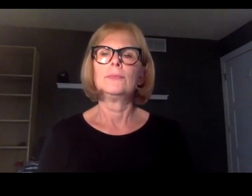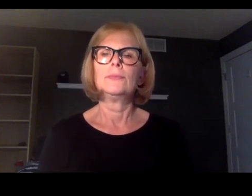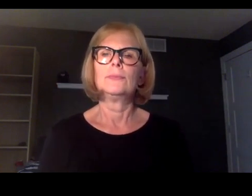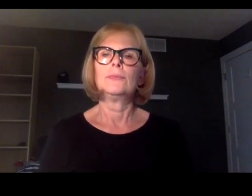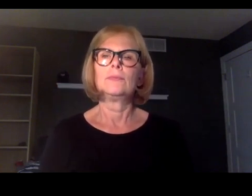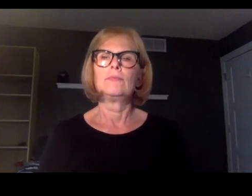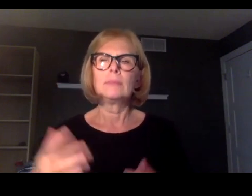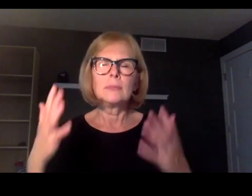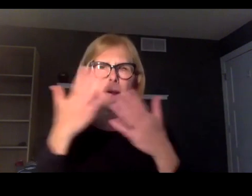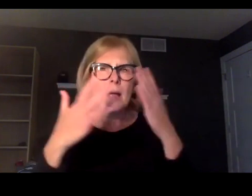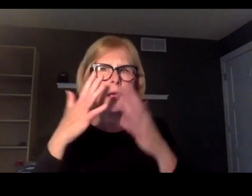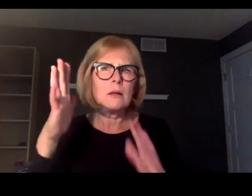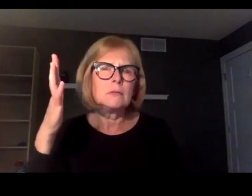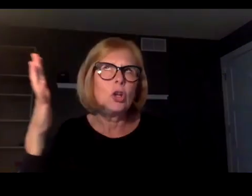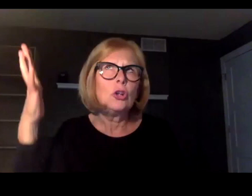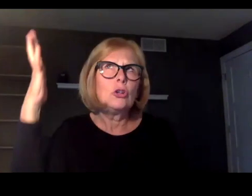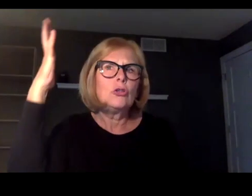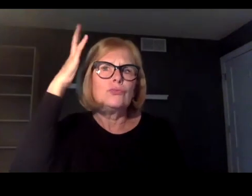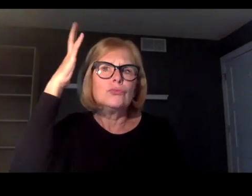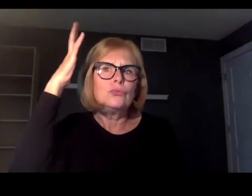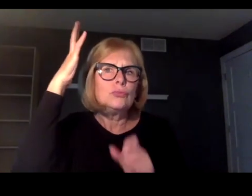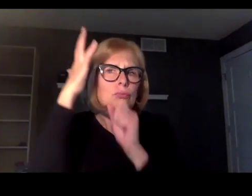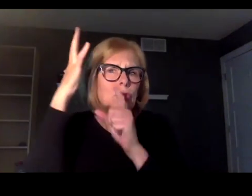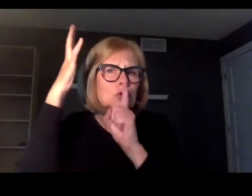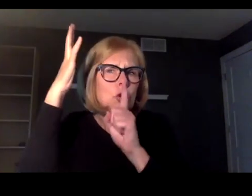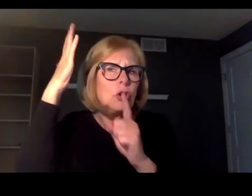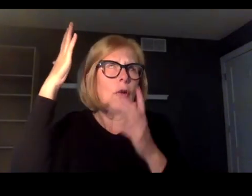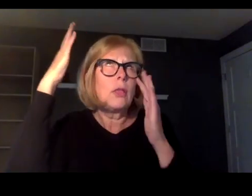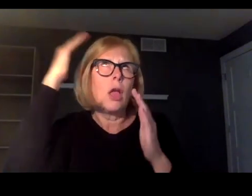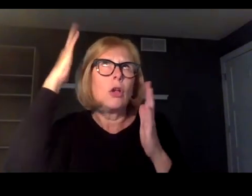Then he put up his hand to feel if they were straight--